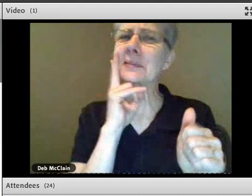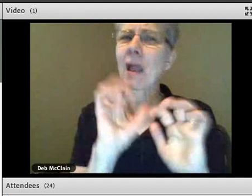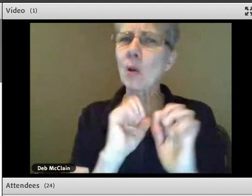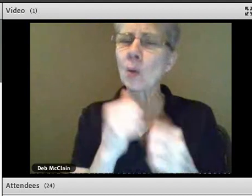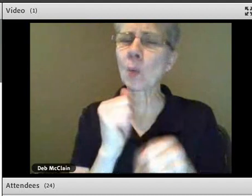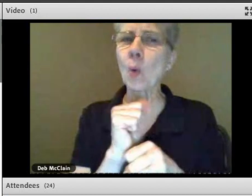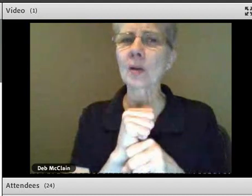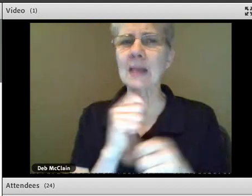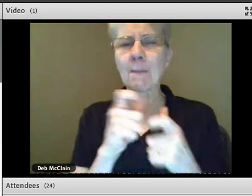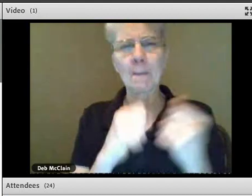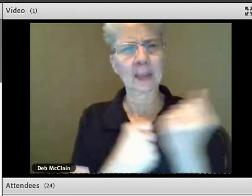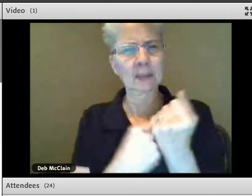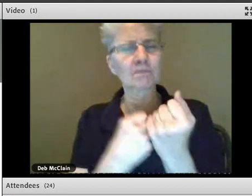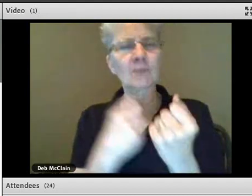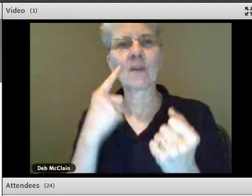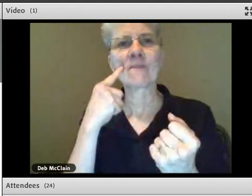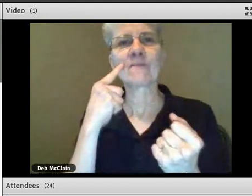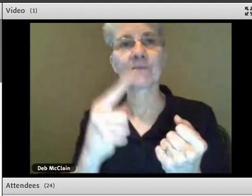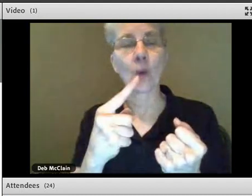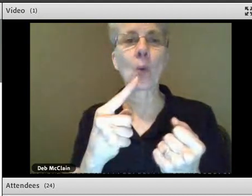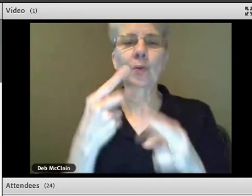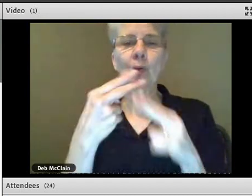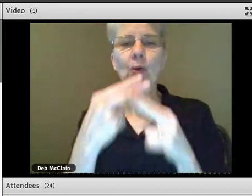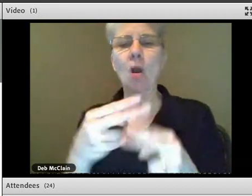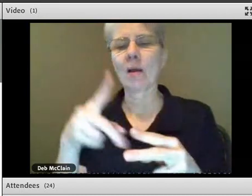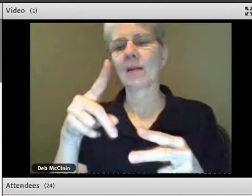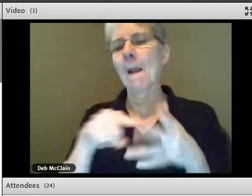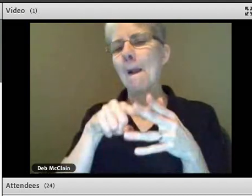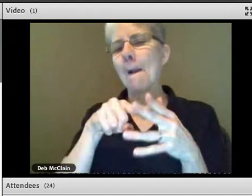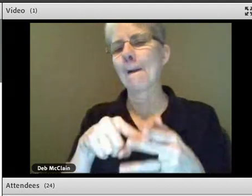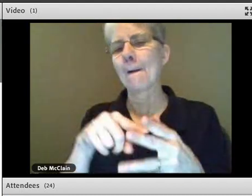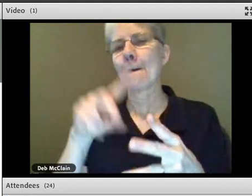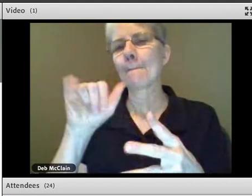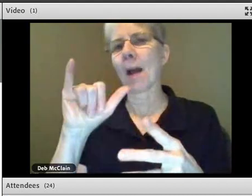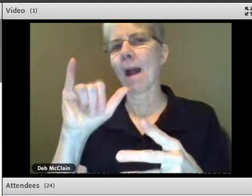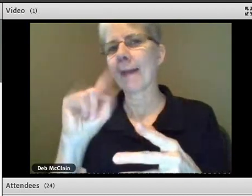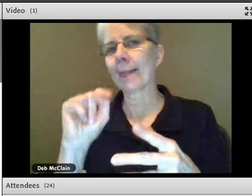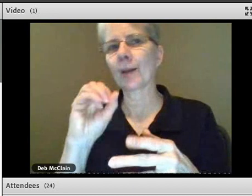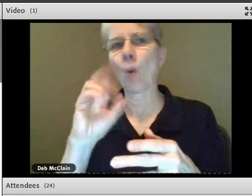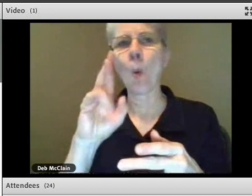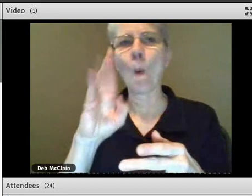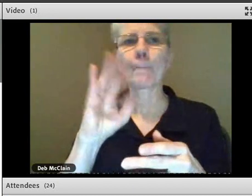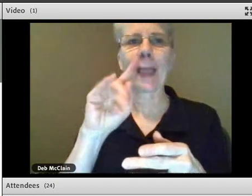I'm a big proponent of I call it a pilot program or a beta program. That way, if it fails, you can say,